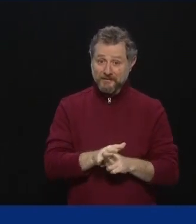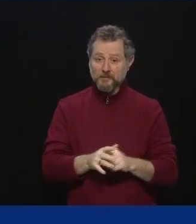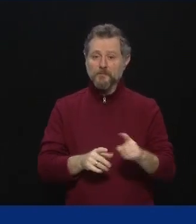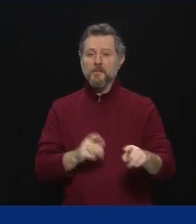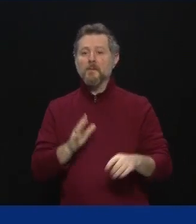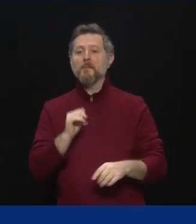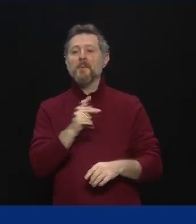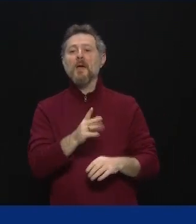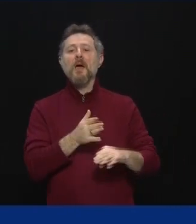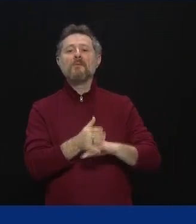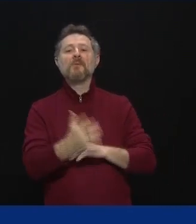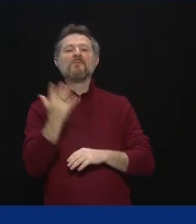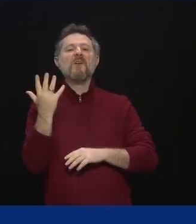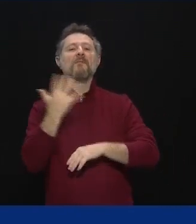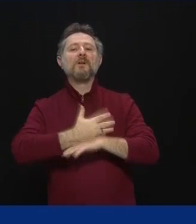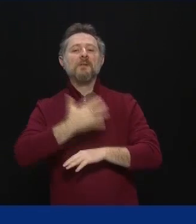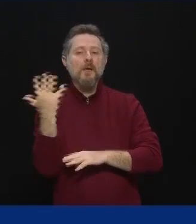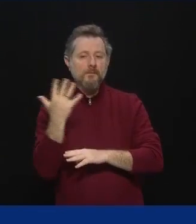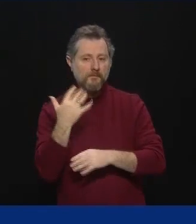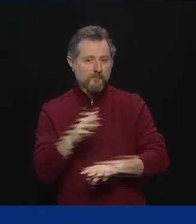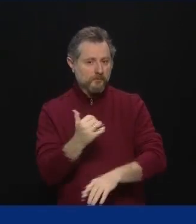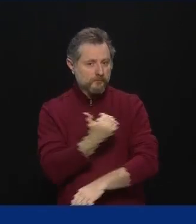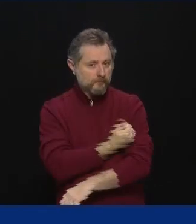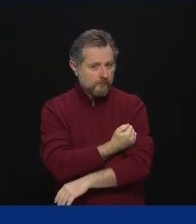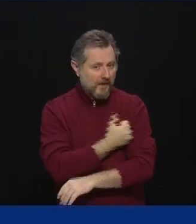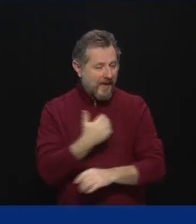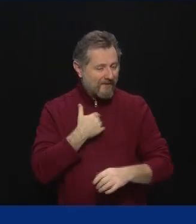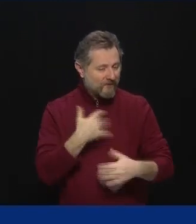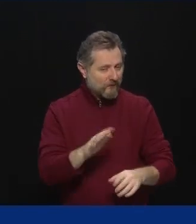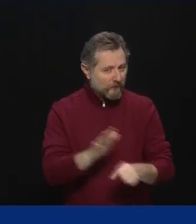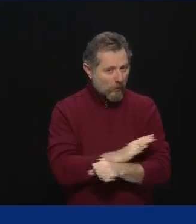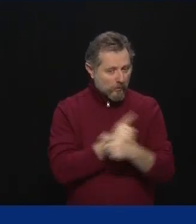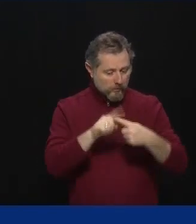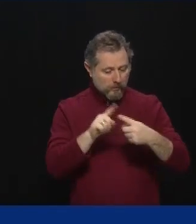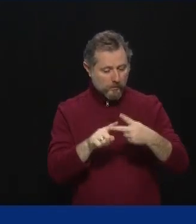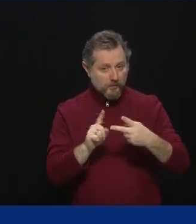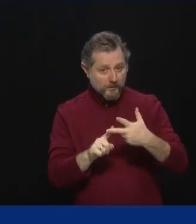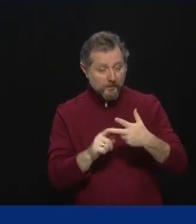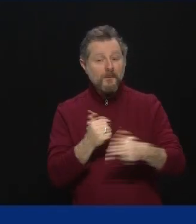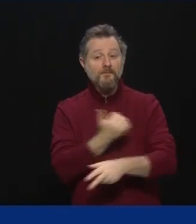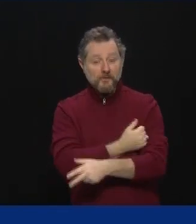MAY ALLOW HEALTH CARE WORKERS AND OTHER CRITICAL WORKFORCE